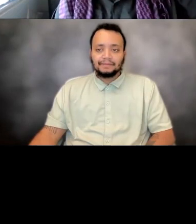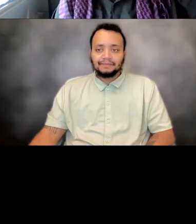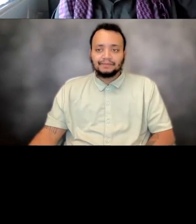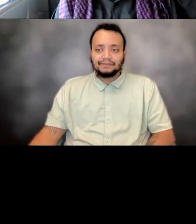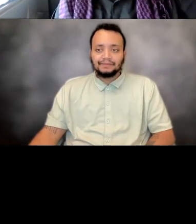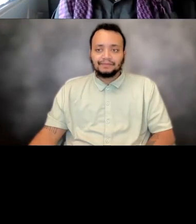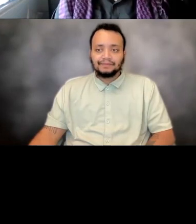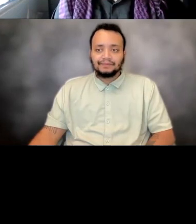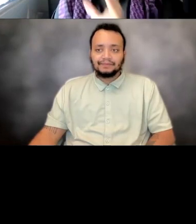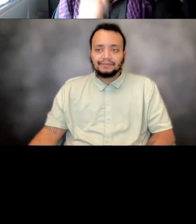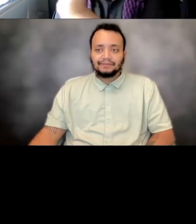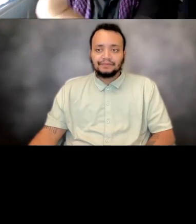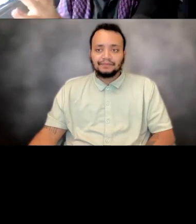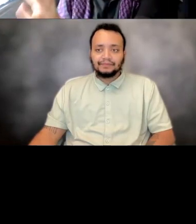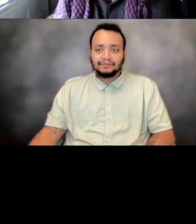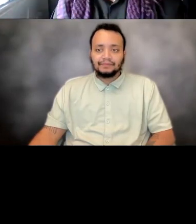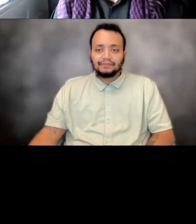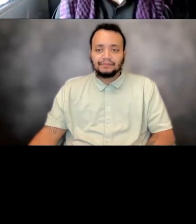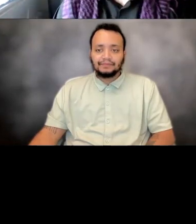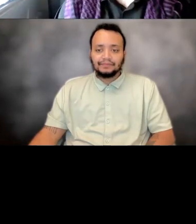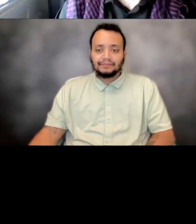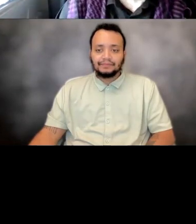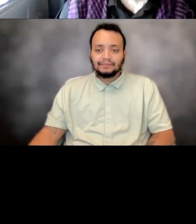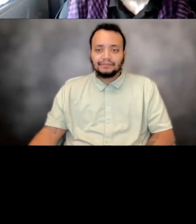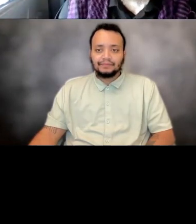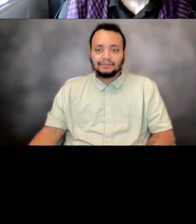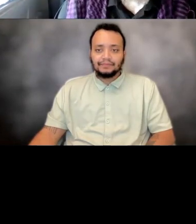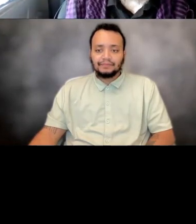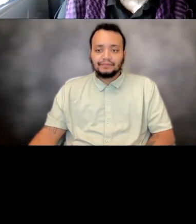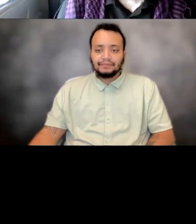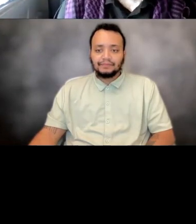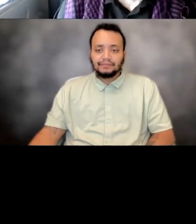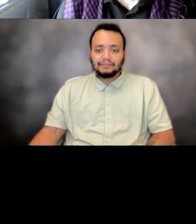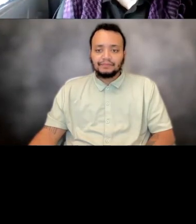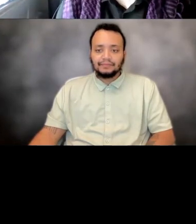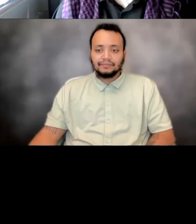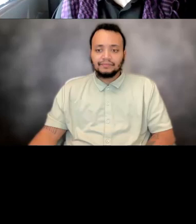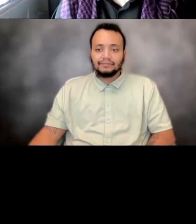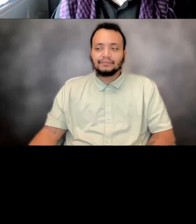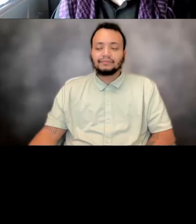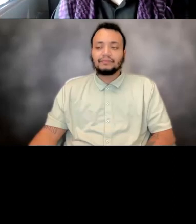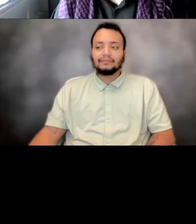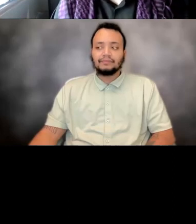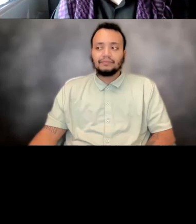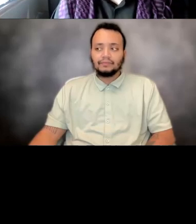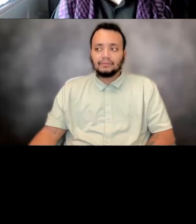that's part of what's held. And on the other side of what's held is that a lot of providers feel the need for